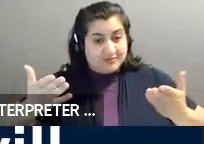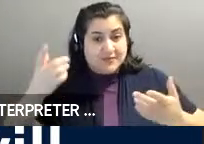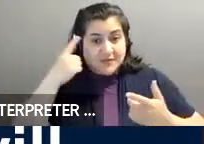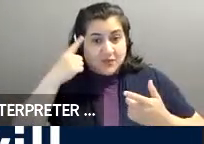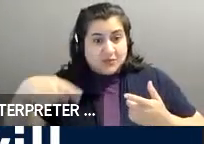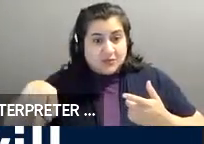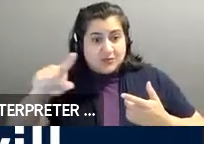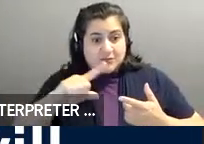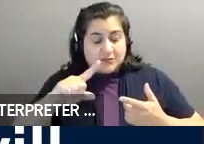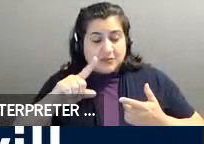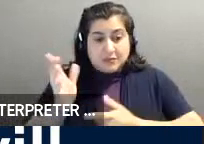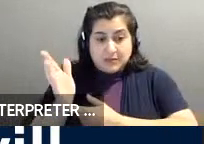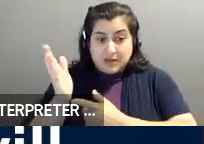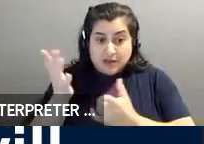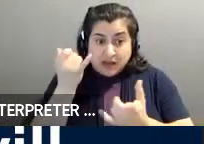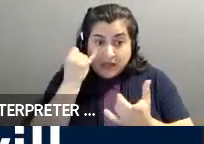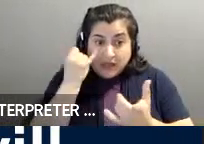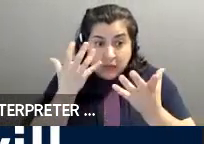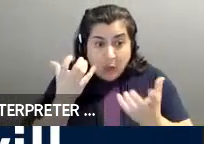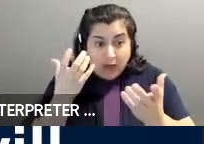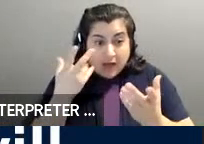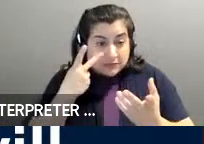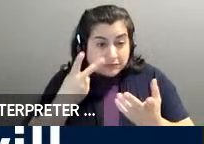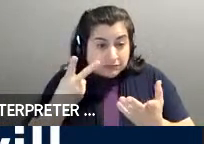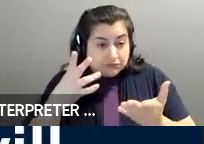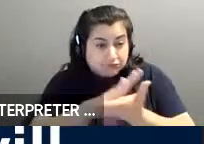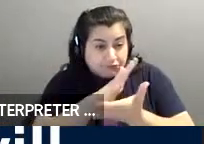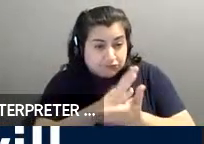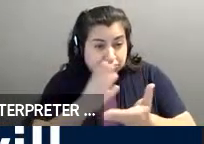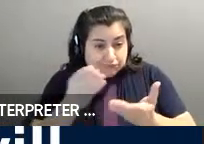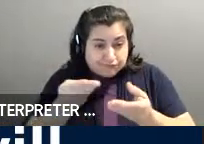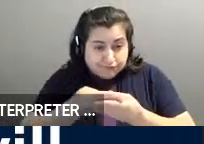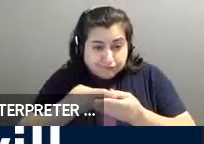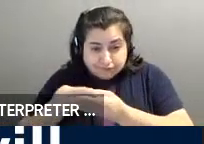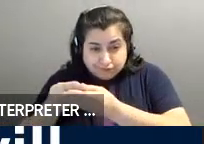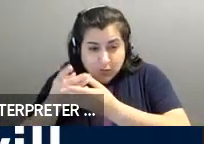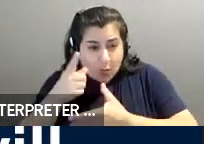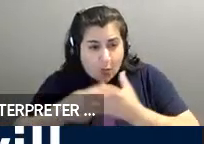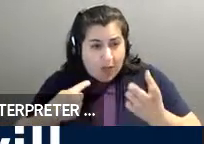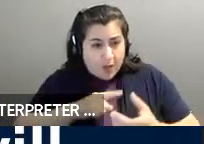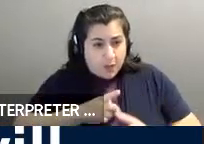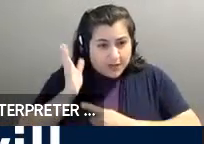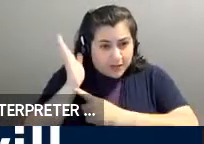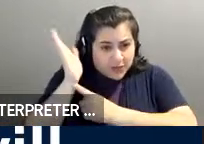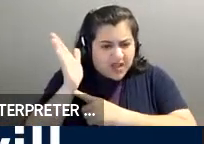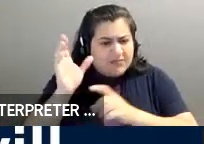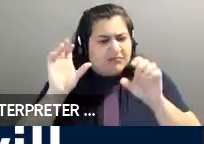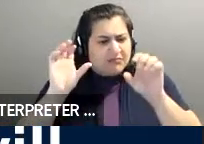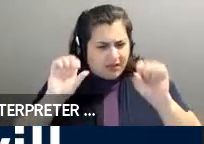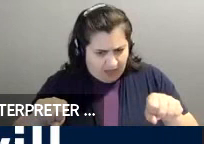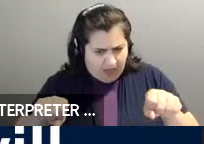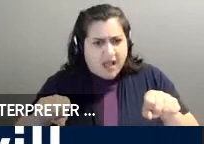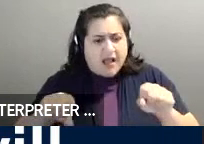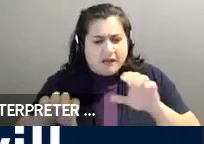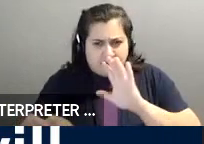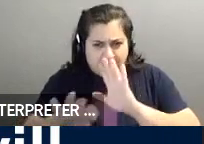Presentation materials are available in the news article on the Board's news web page at www.access-board.gov/news.